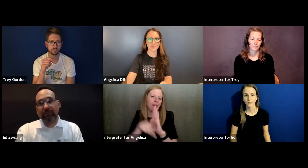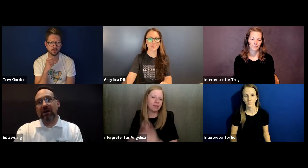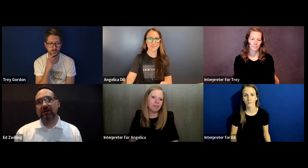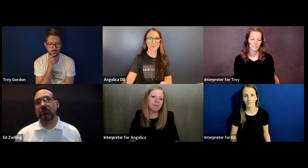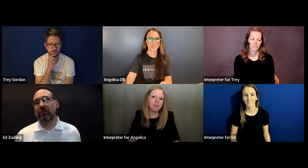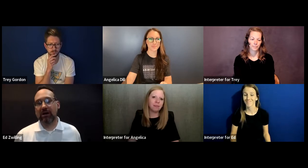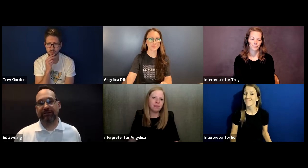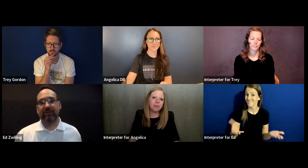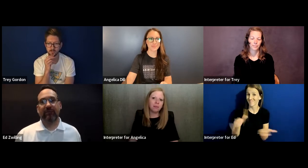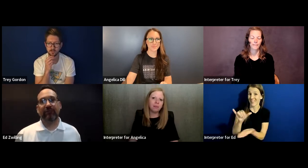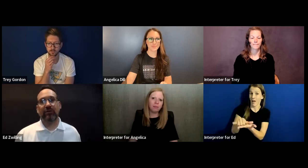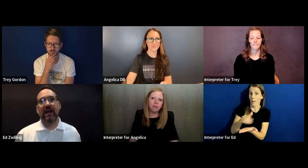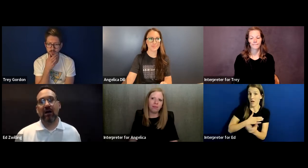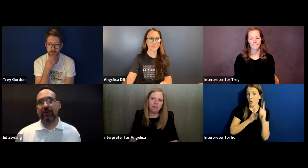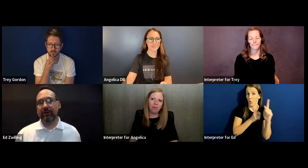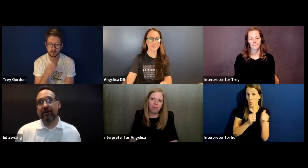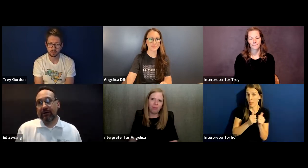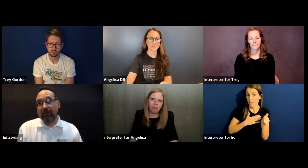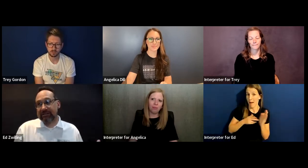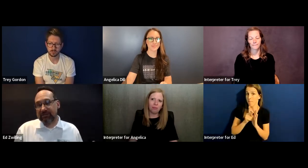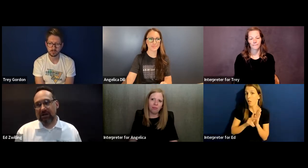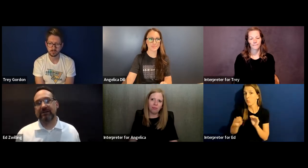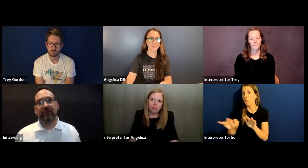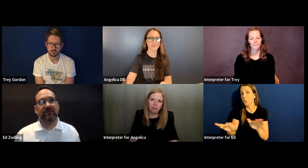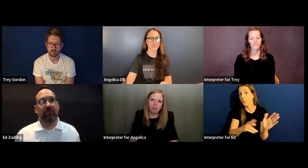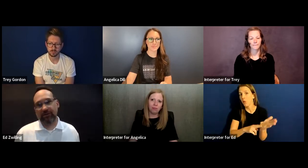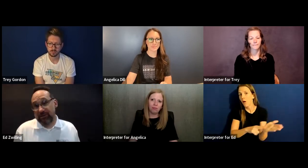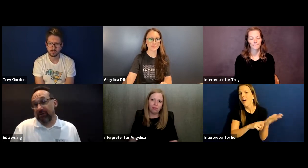trying to do with the policy that i'm floating out the last two times i've used that policy they've